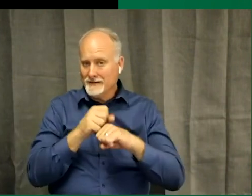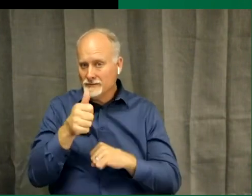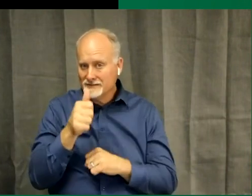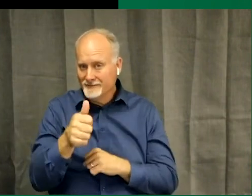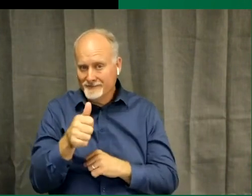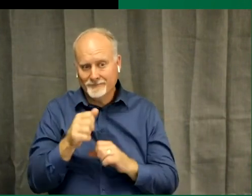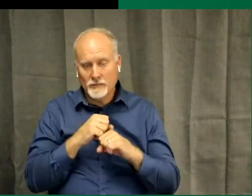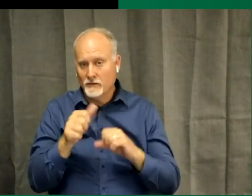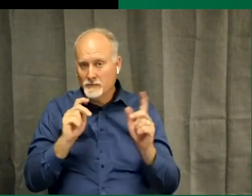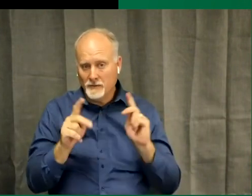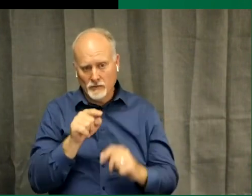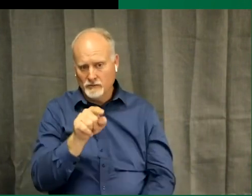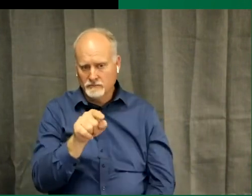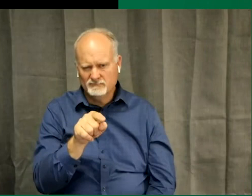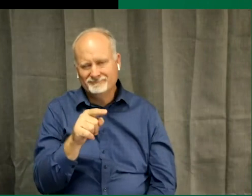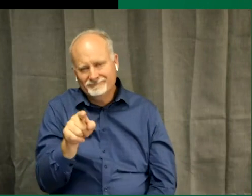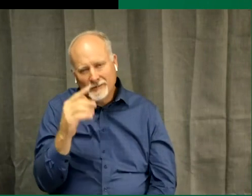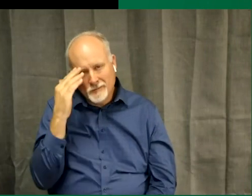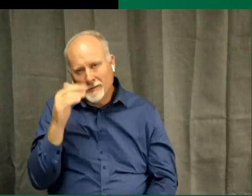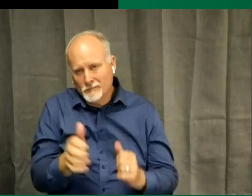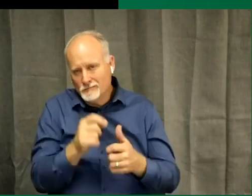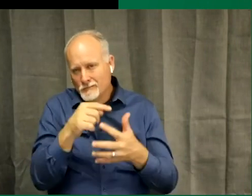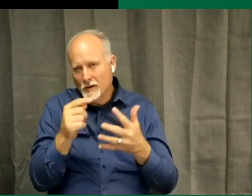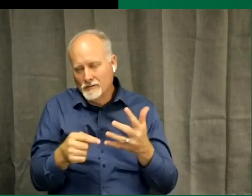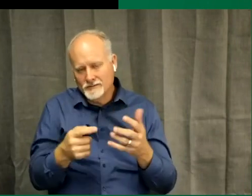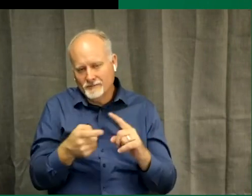this slides included you already know most of them because they come from the show campaign